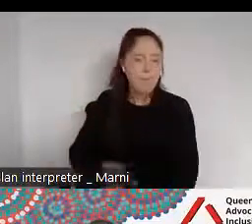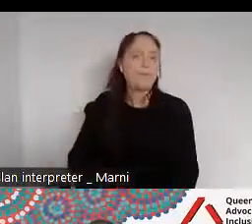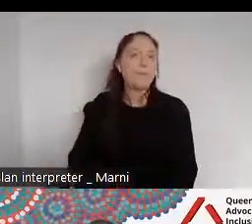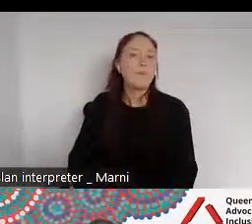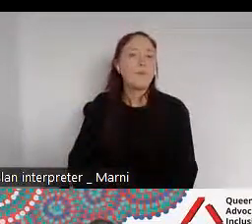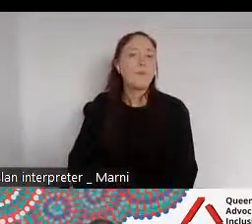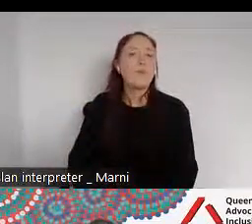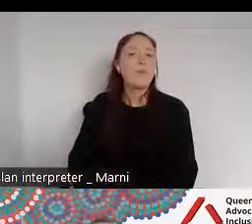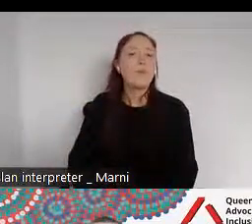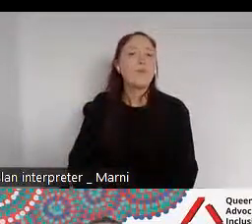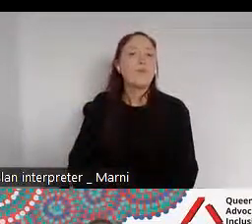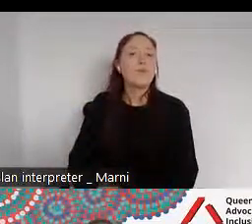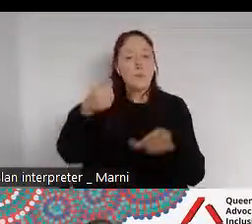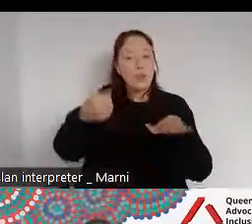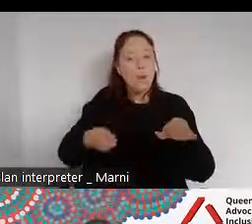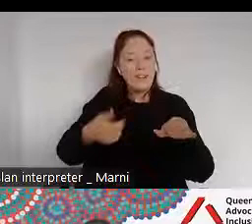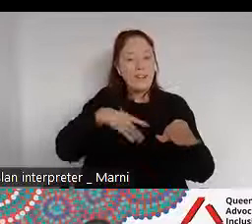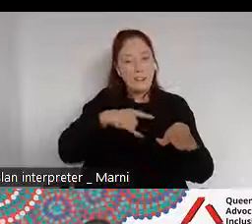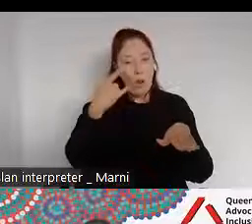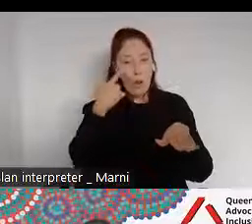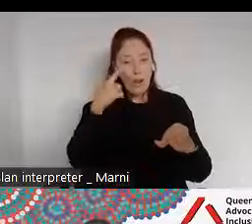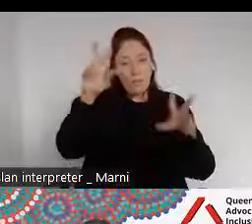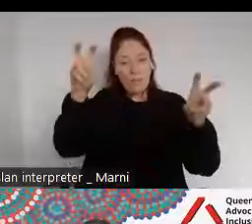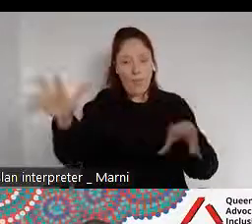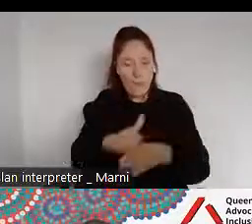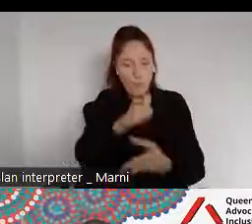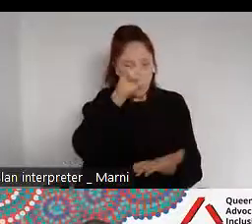what is known as the appropriateness considerations within the Act. Again,